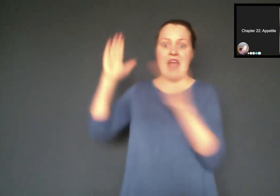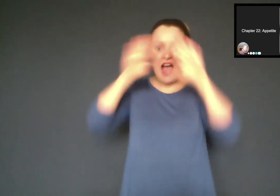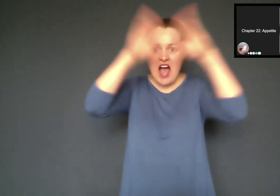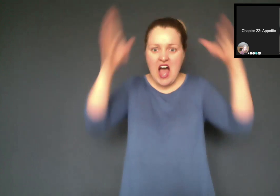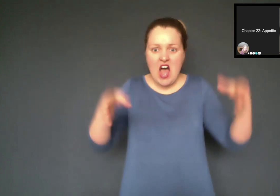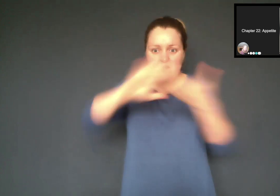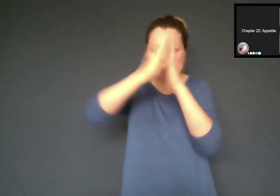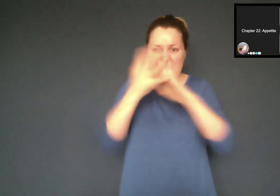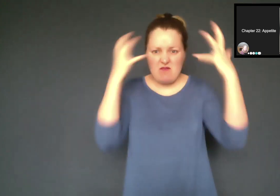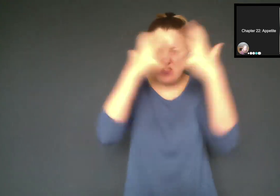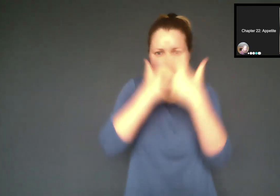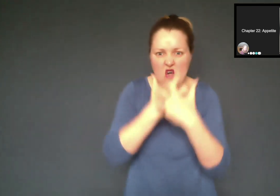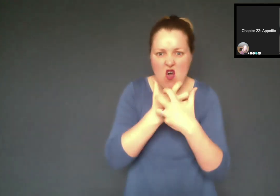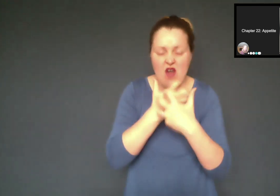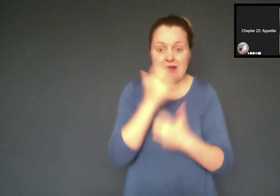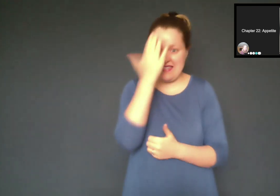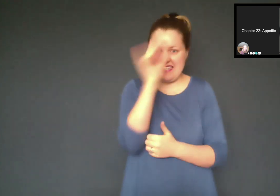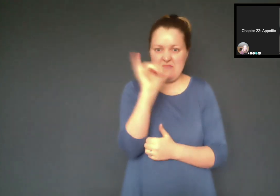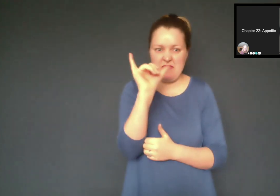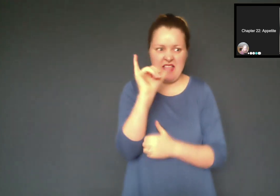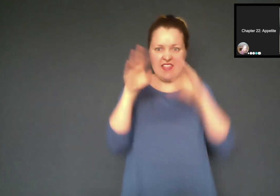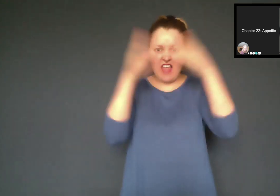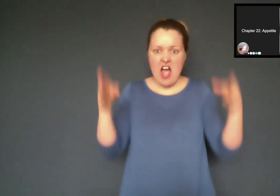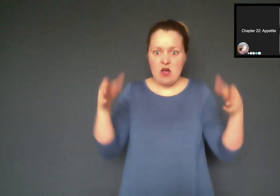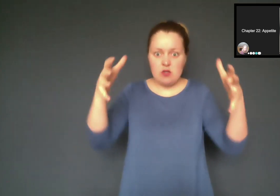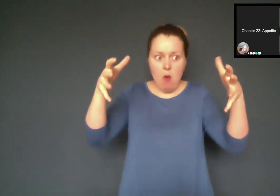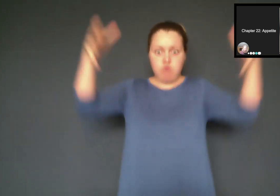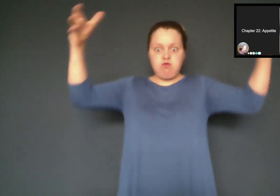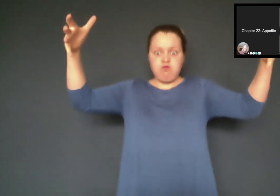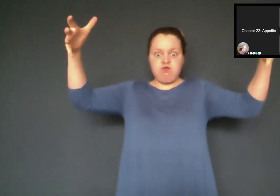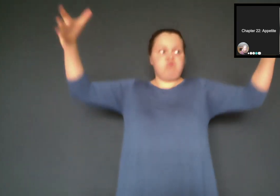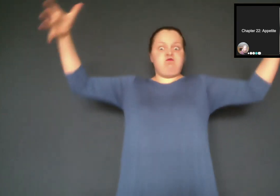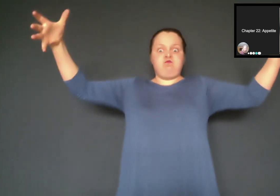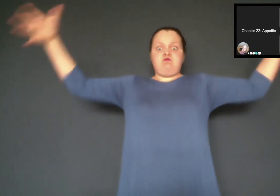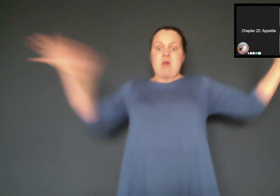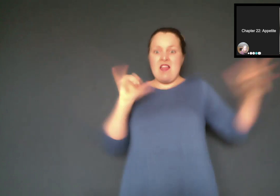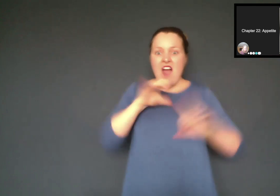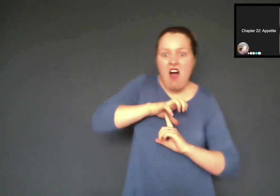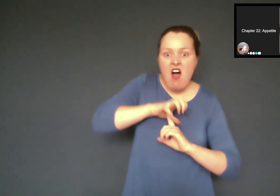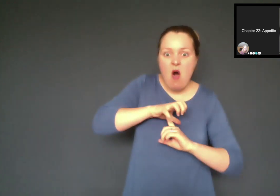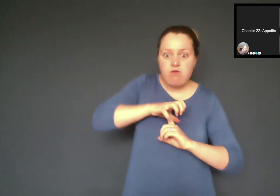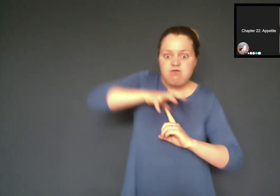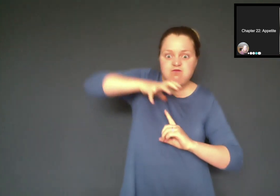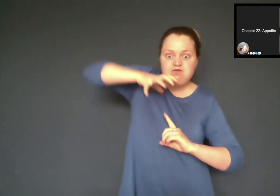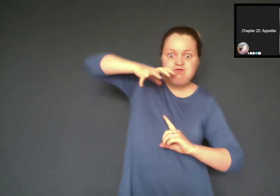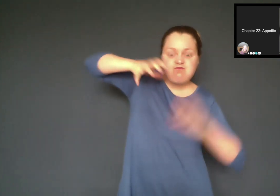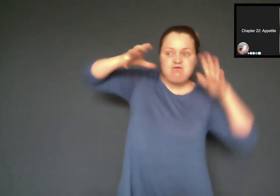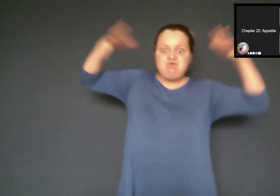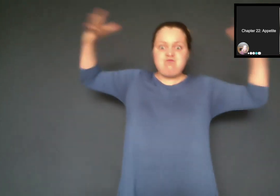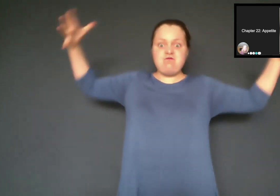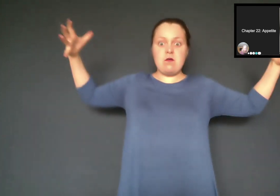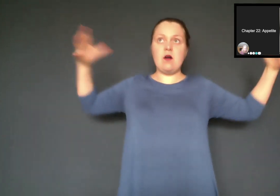seemed to swell like a monstrous fungus it was alive from the eaves to the foundations alive